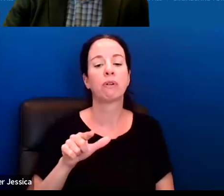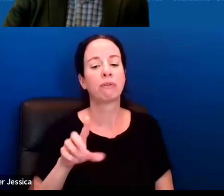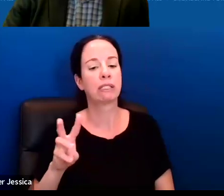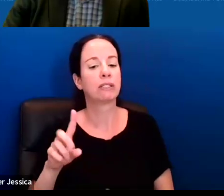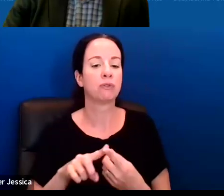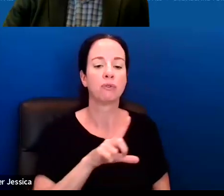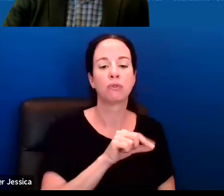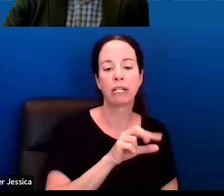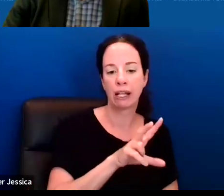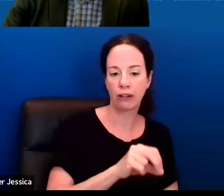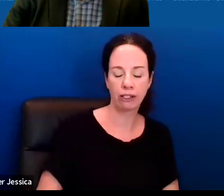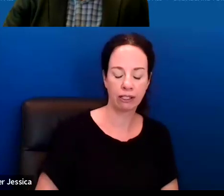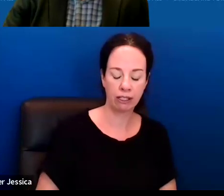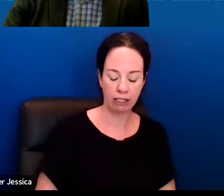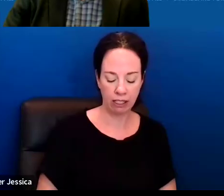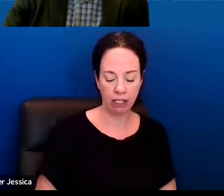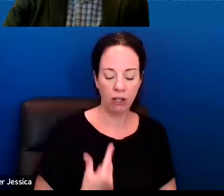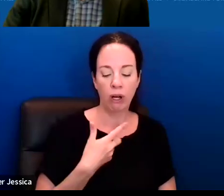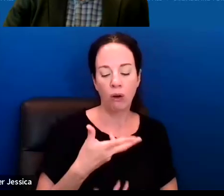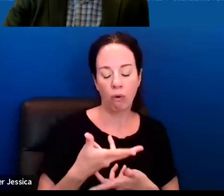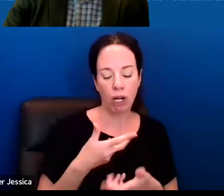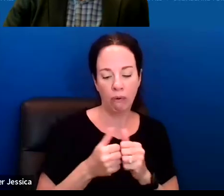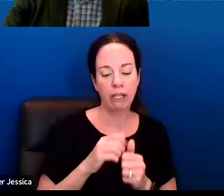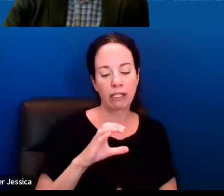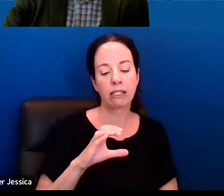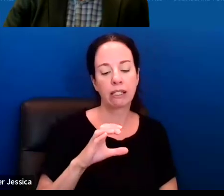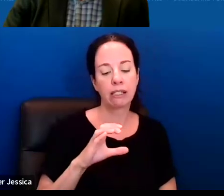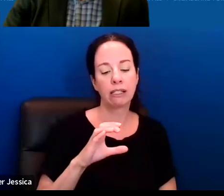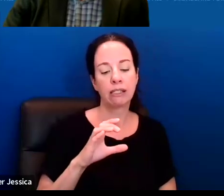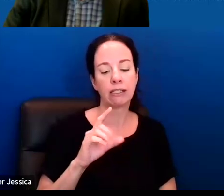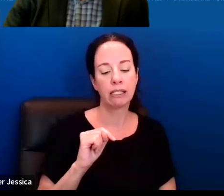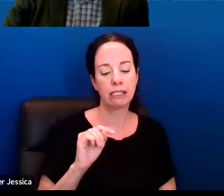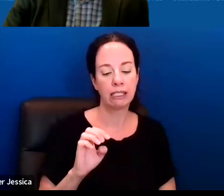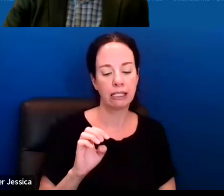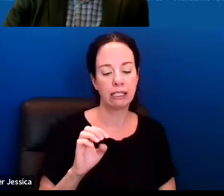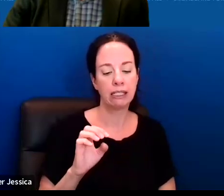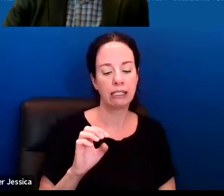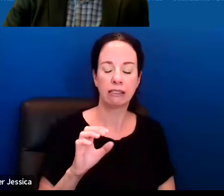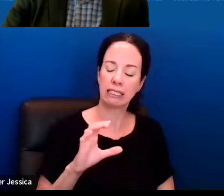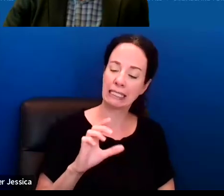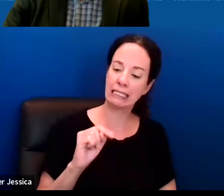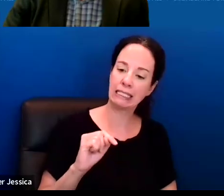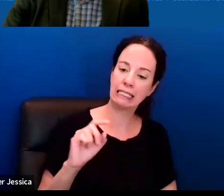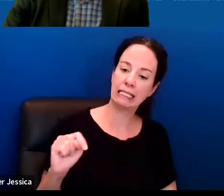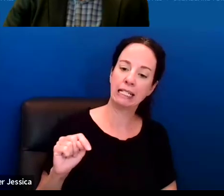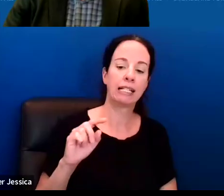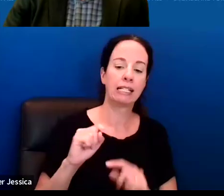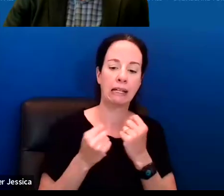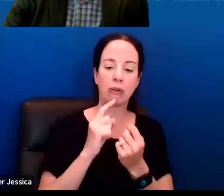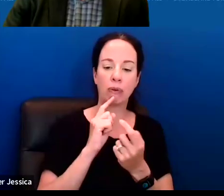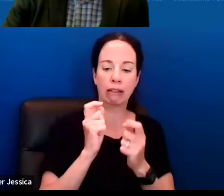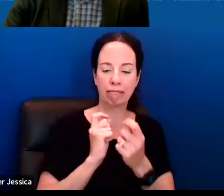And so, we're working with the CDT team to to tailor we already have this aggregator, and it